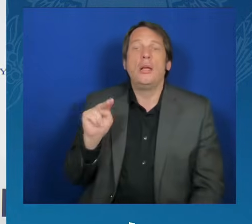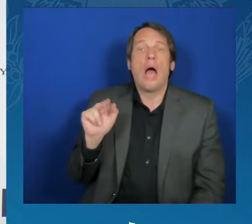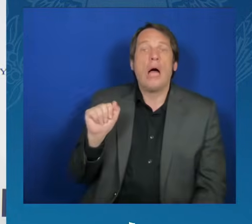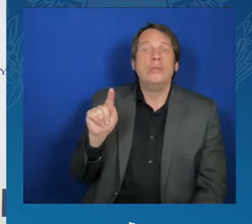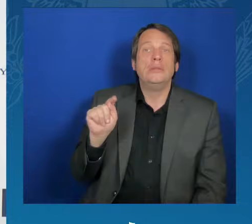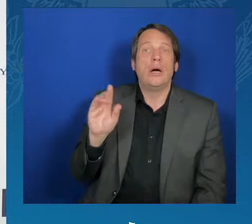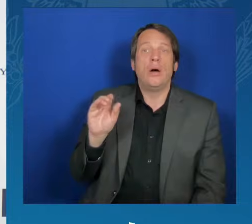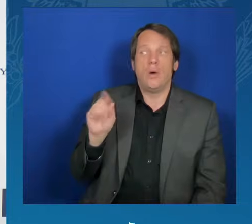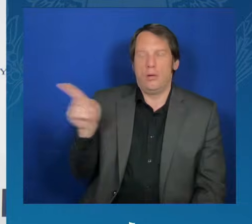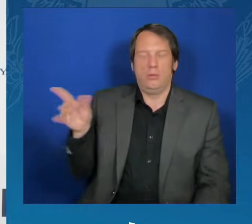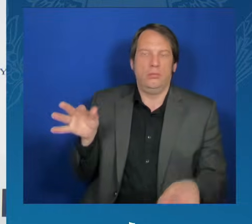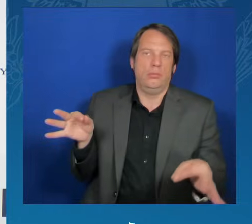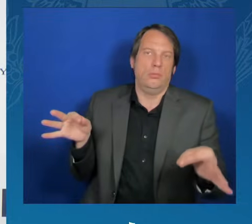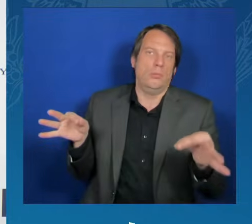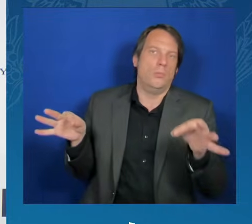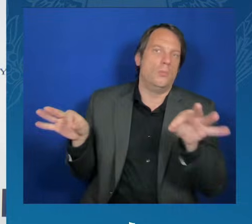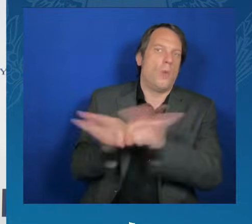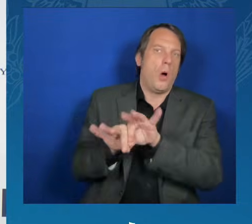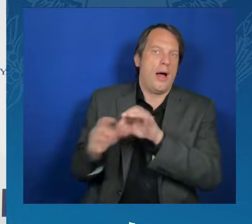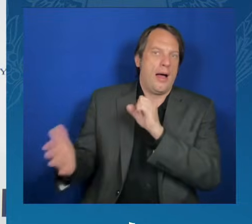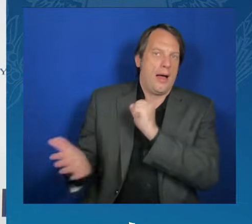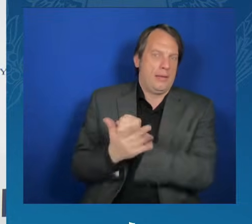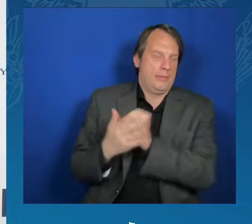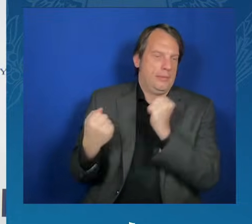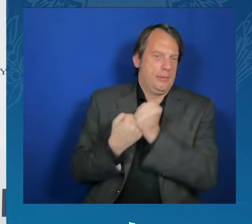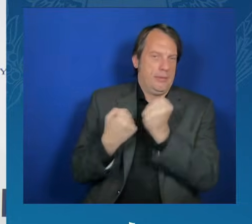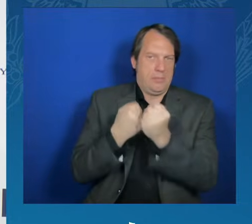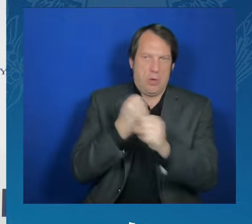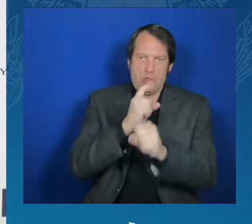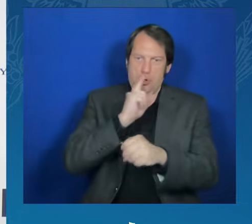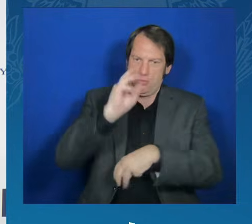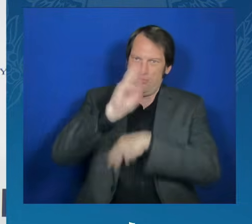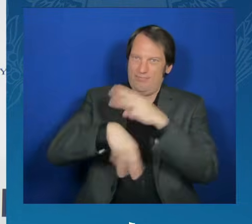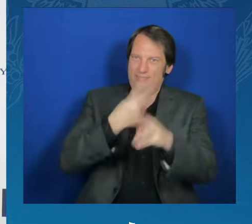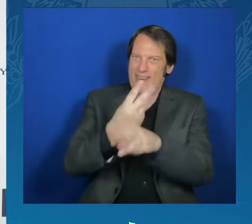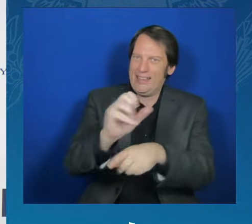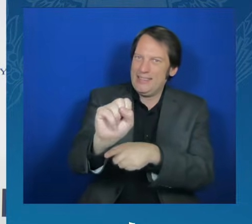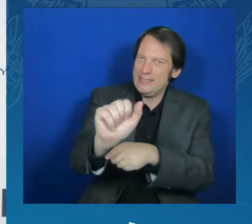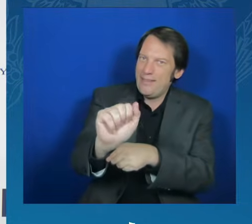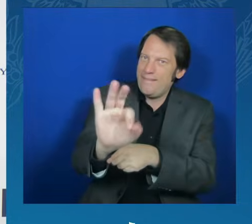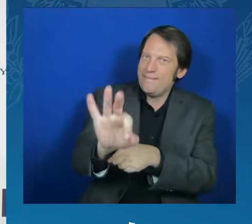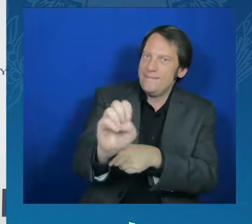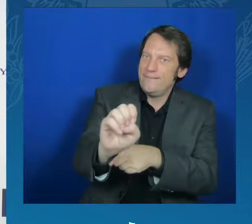For President Biden and me, our sacred commitment to NATO remains ironclad.